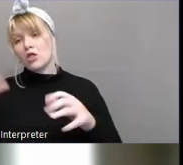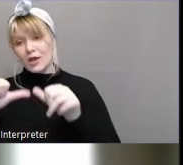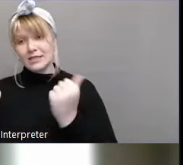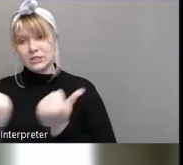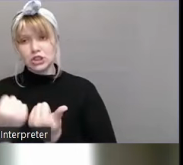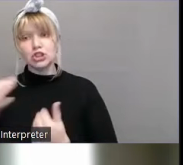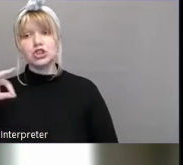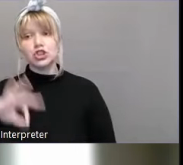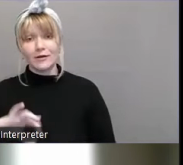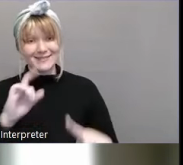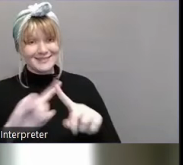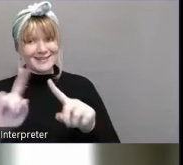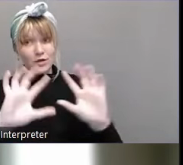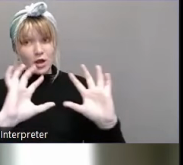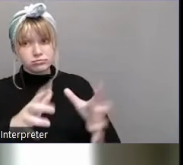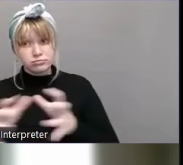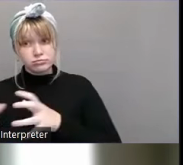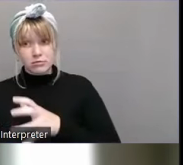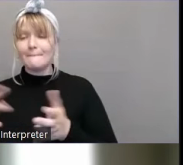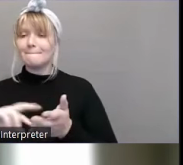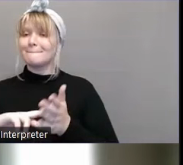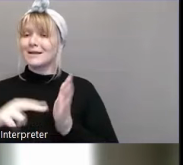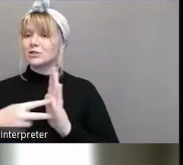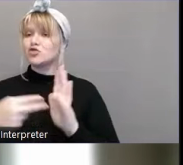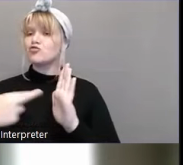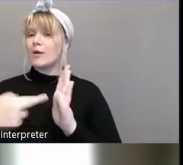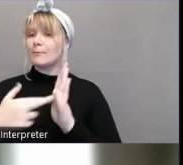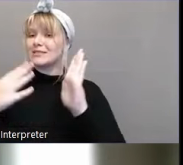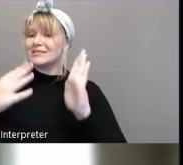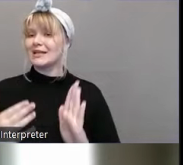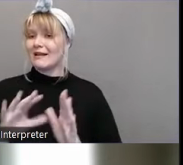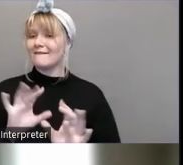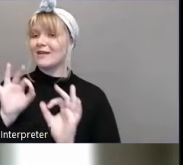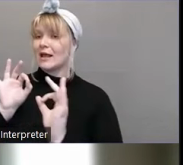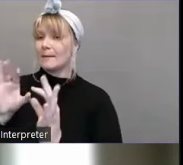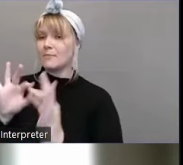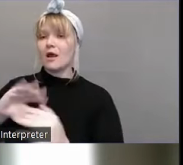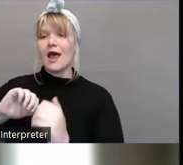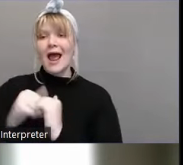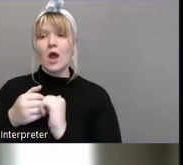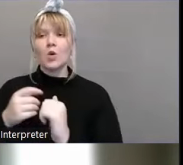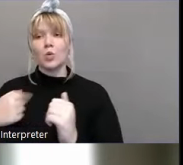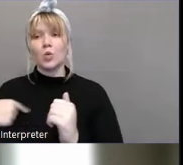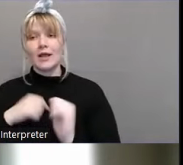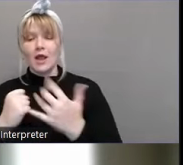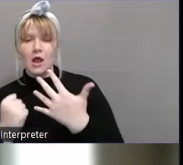for representative input on how to prioritize CoC funding based on the needs that those